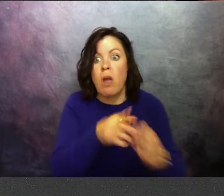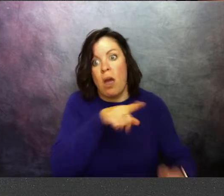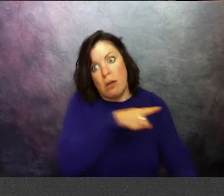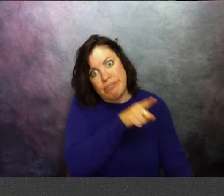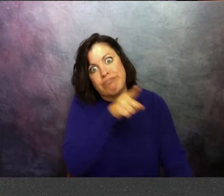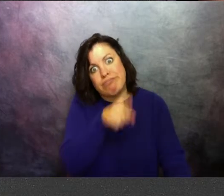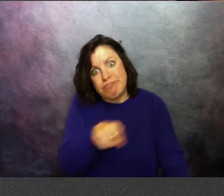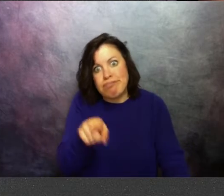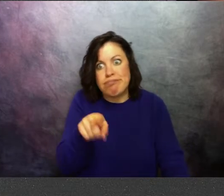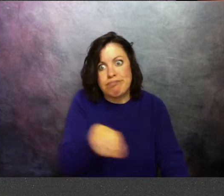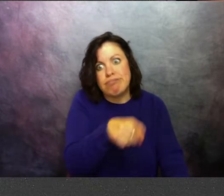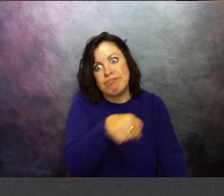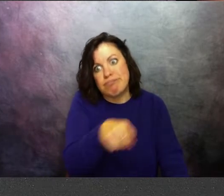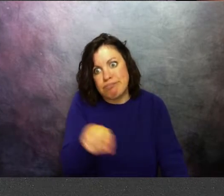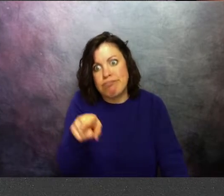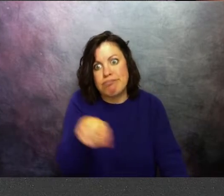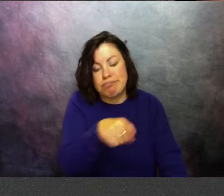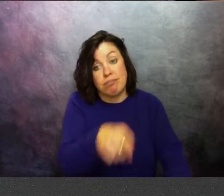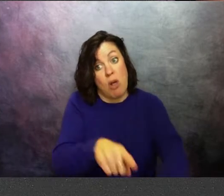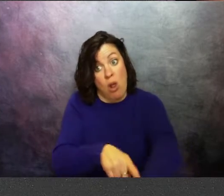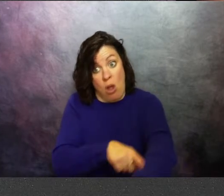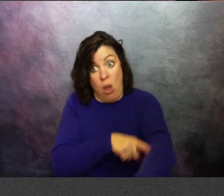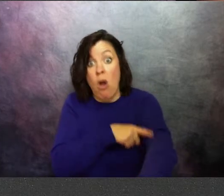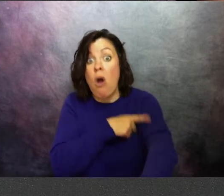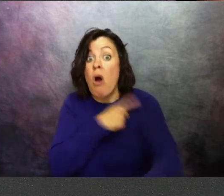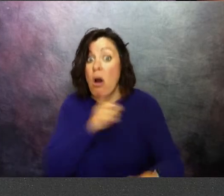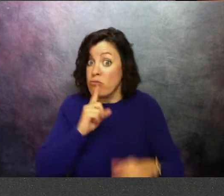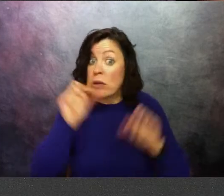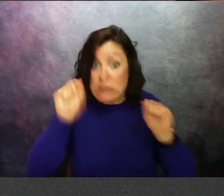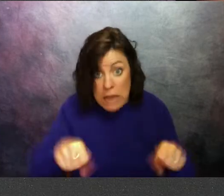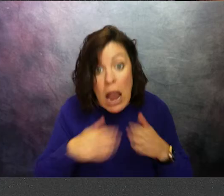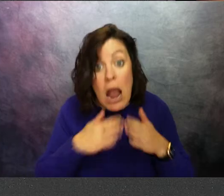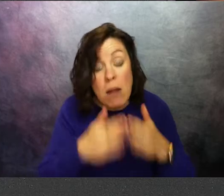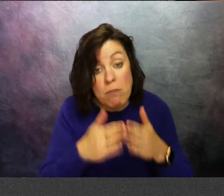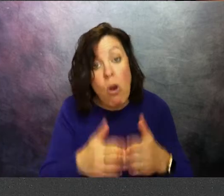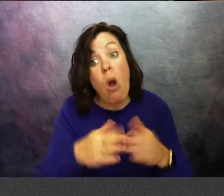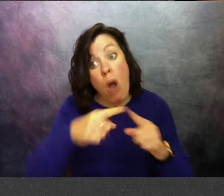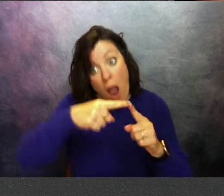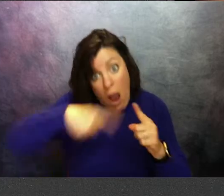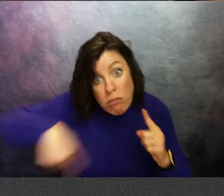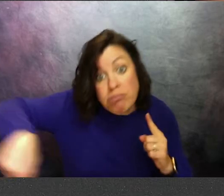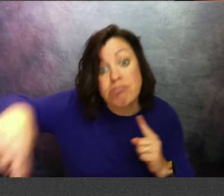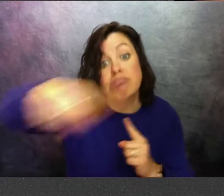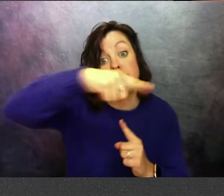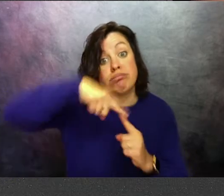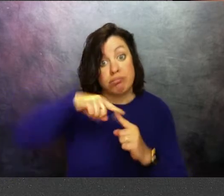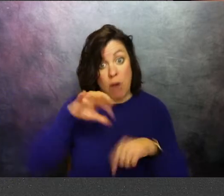very long time, but we could actually take a boat all the way around the world. There's enough water to do that.